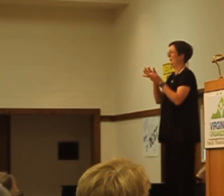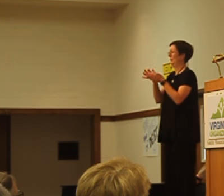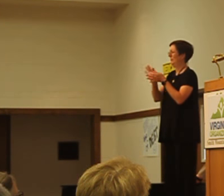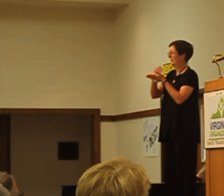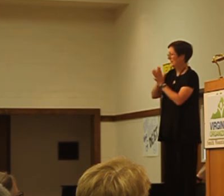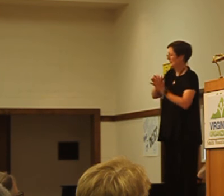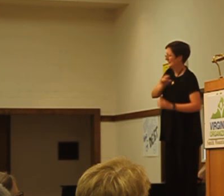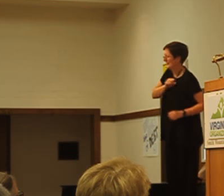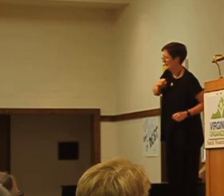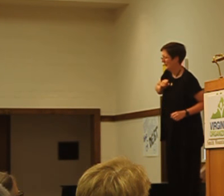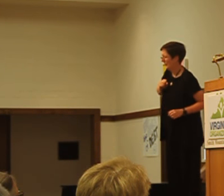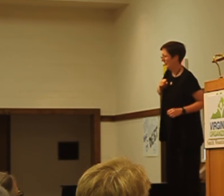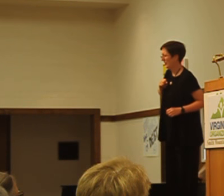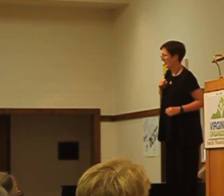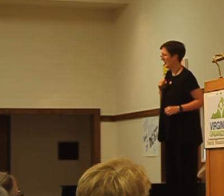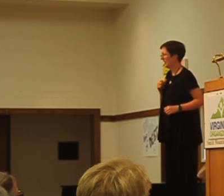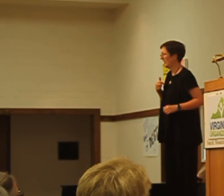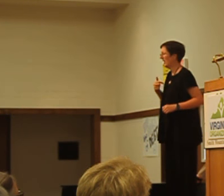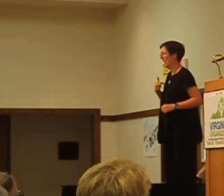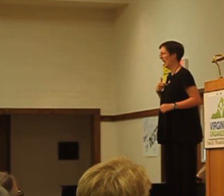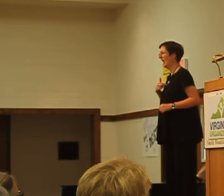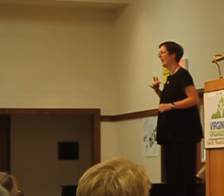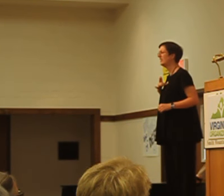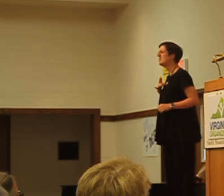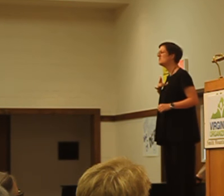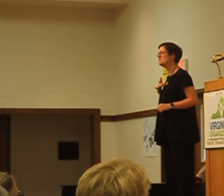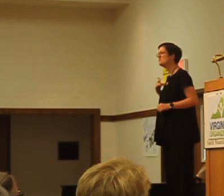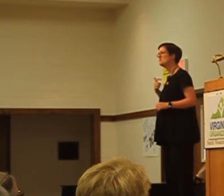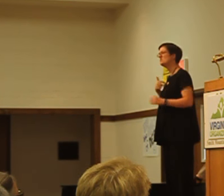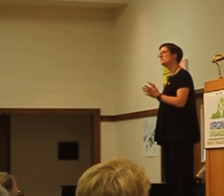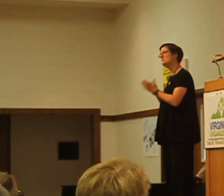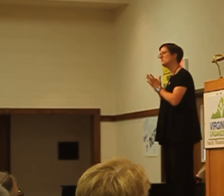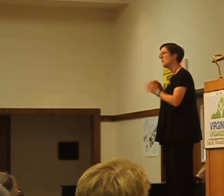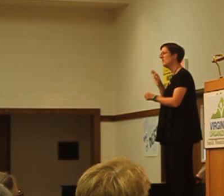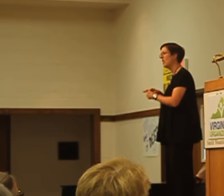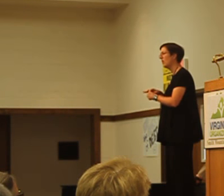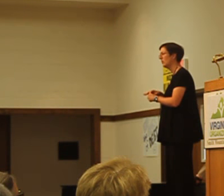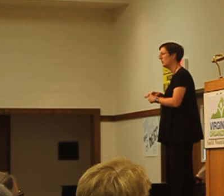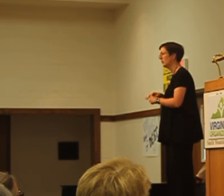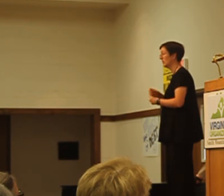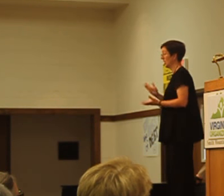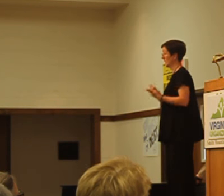I had to get my rights to vote. Not only to vote, but I might want to hold public office.